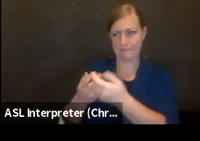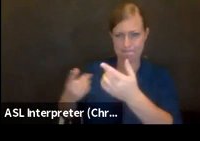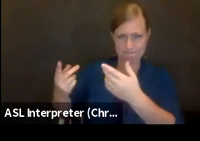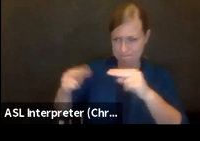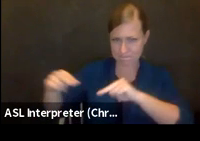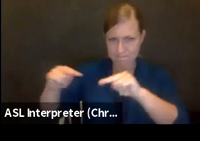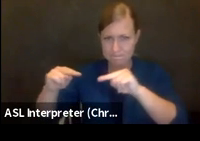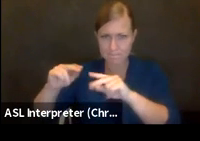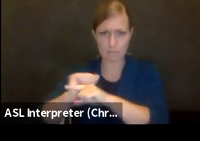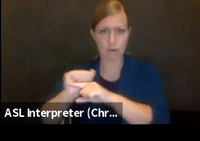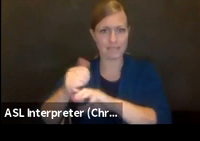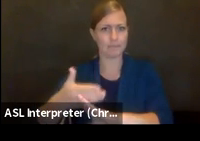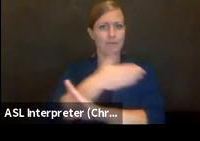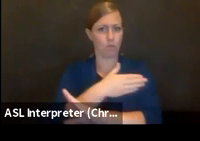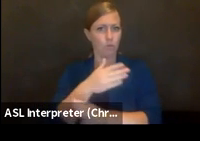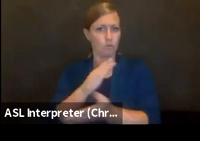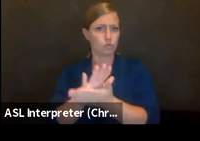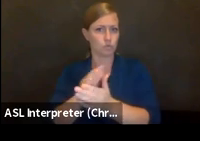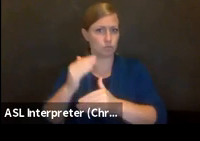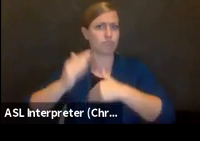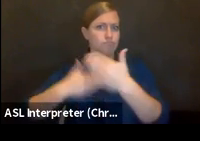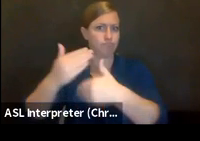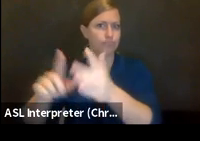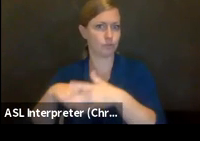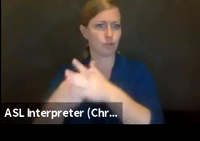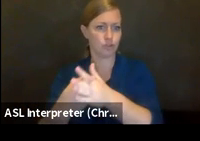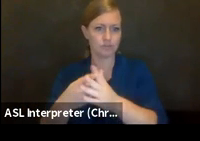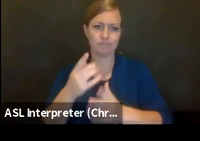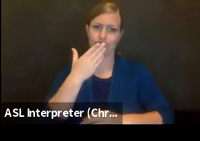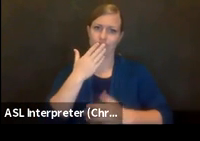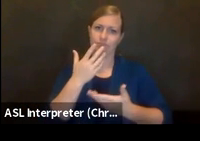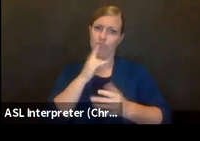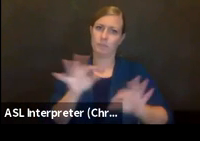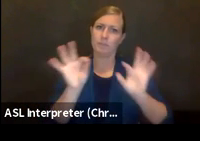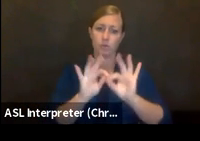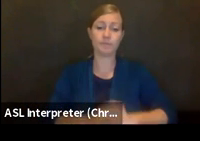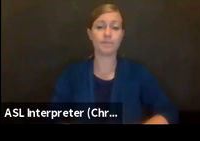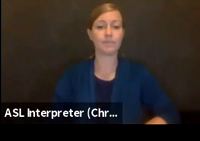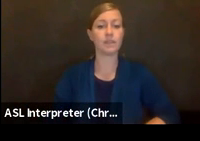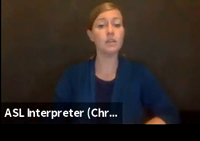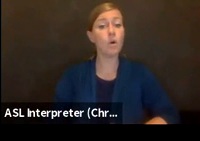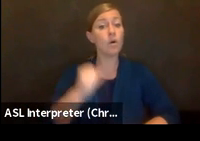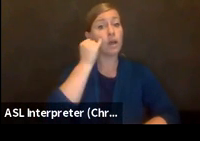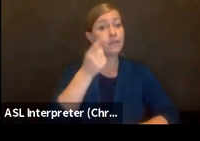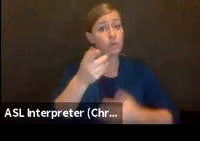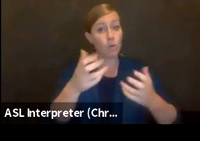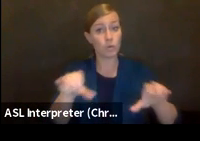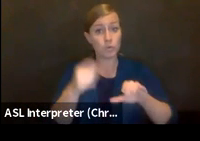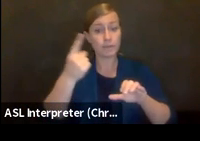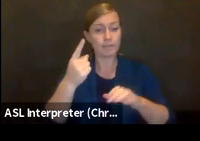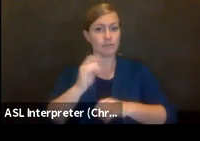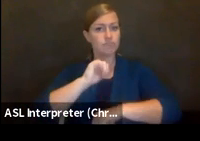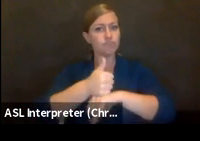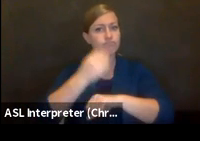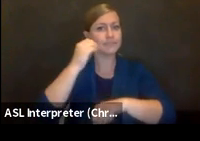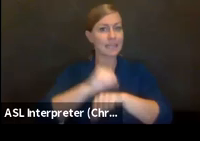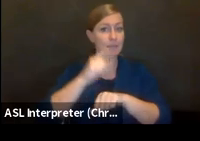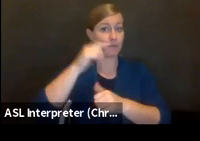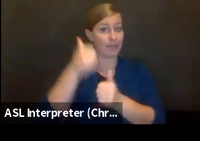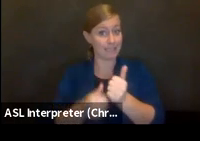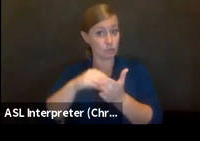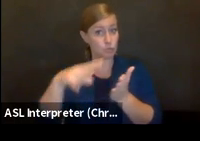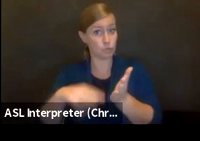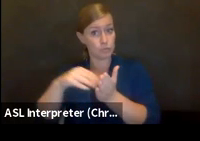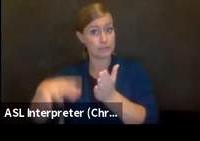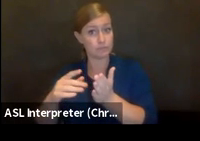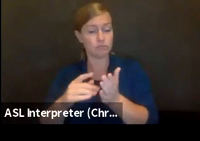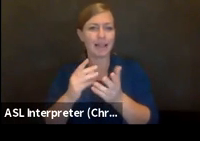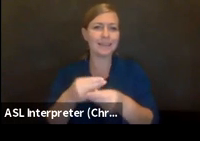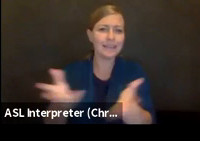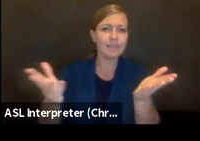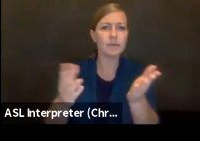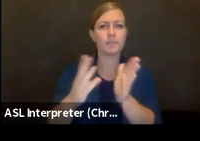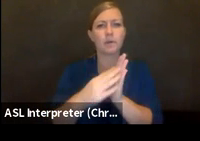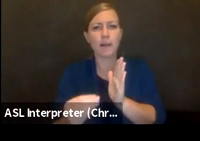ESD 189 - Amy Colburn: before school starts is going to be really important. So if you want to do something where you create an assignment for each student. So it gives them a copy of like a template or something that you want them to work on.